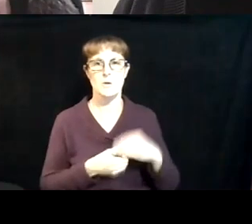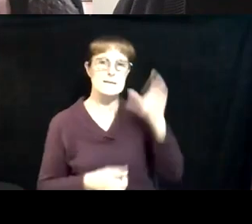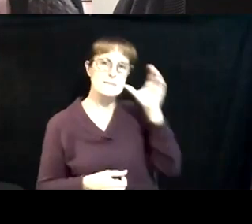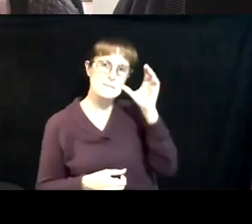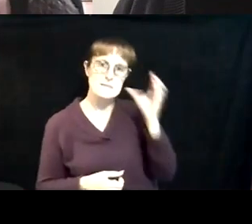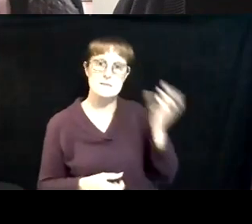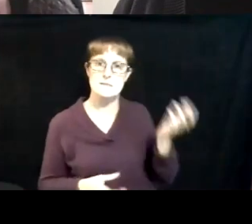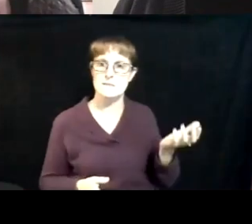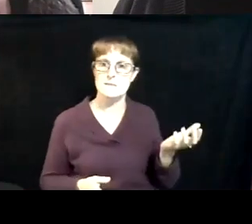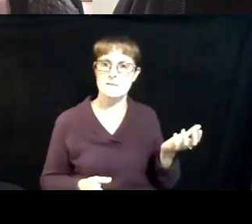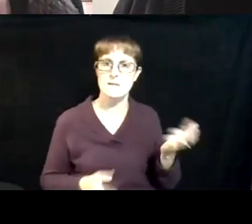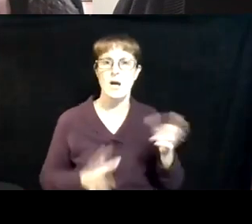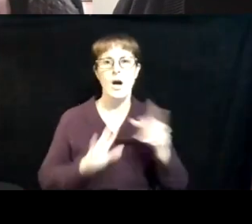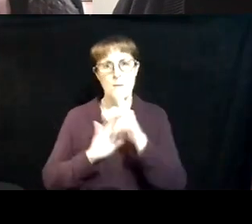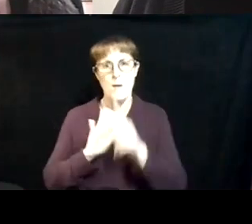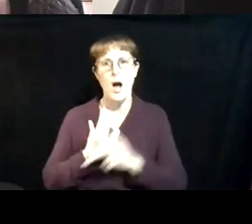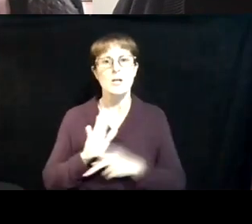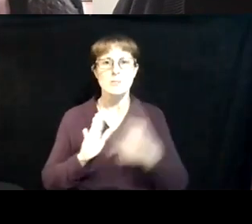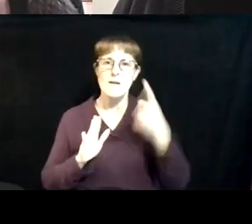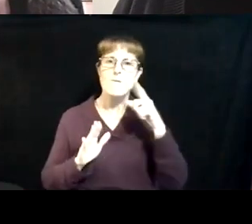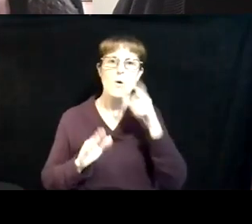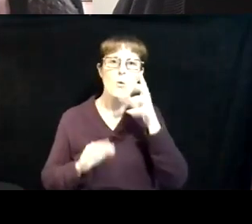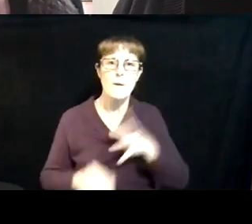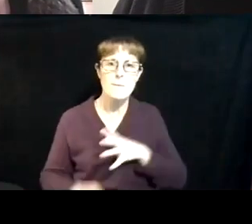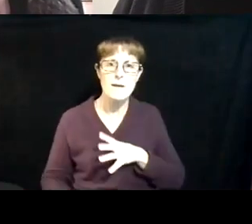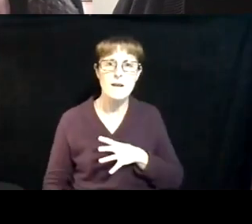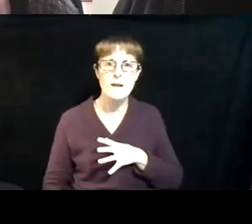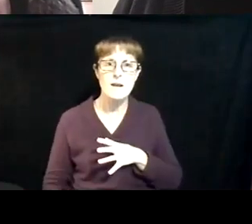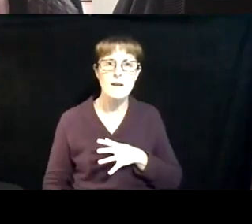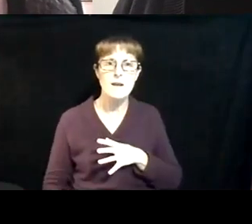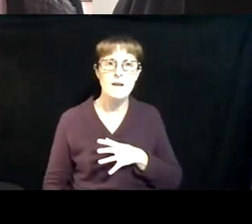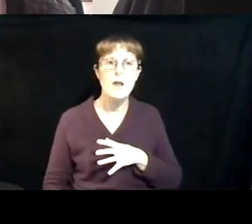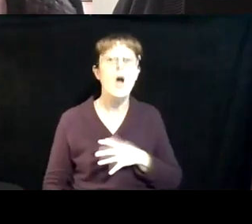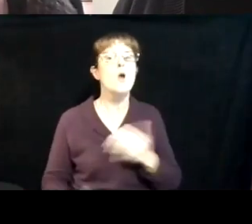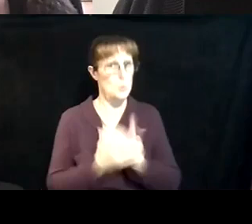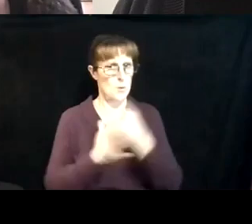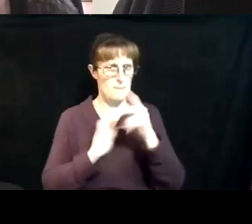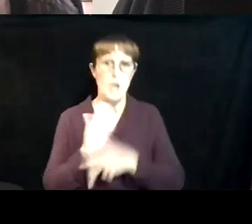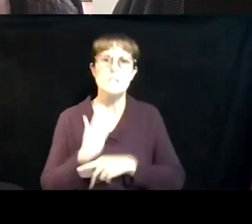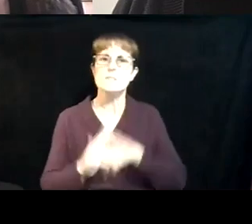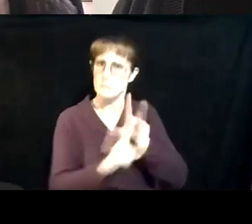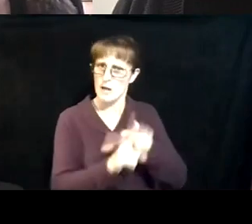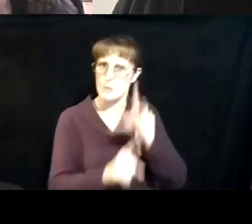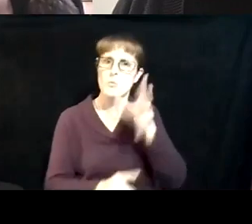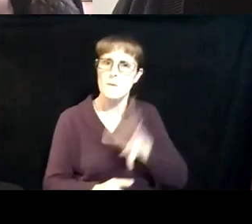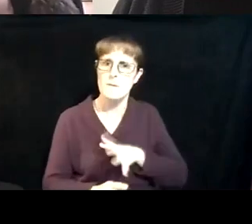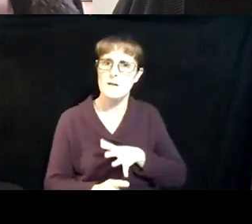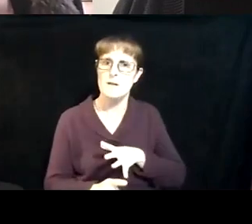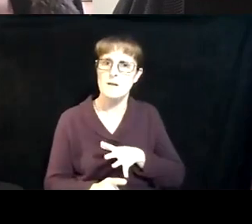women by gathering up their husbands and talking to them.